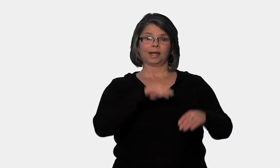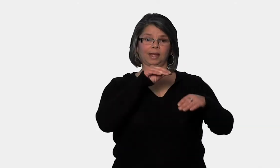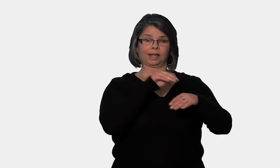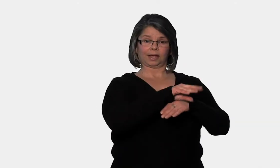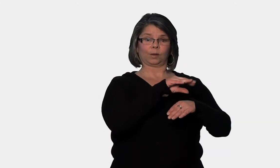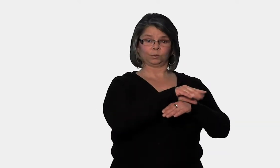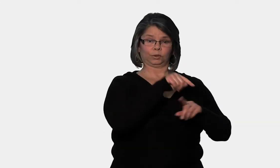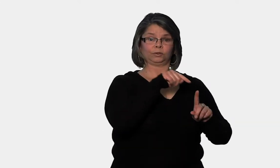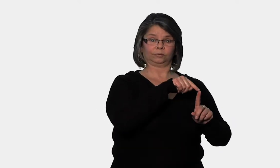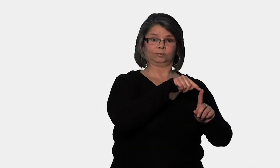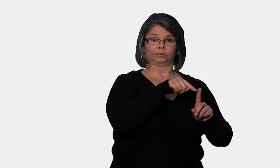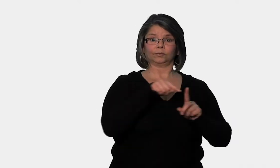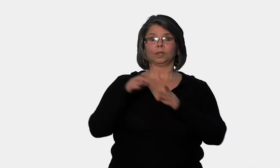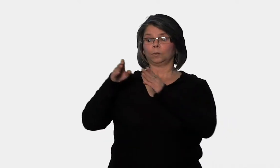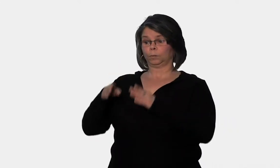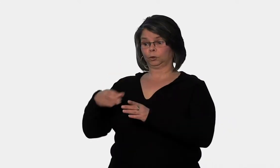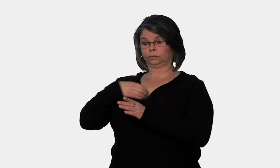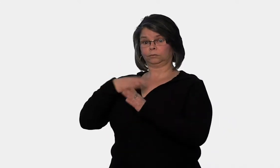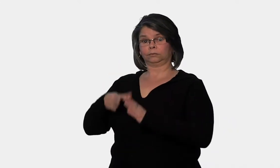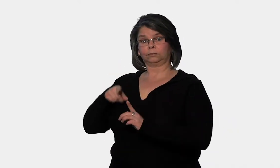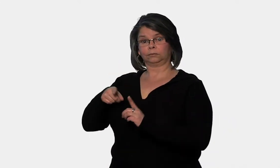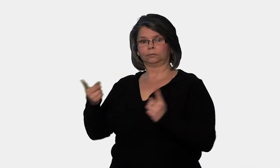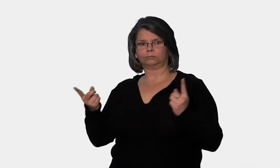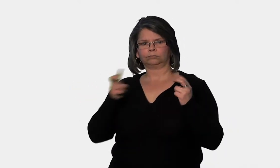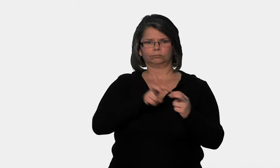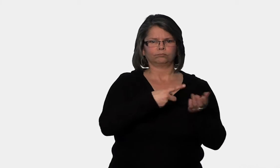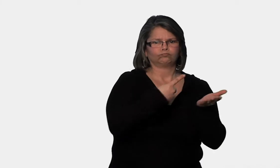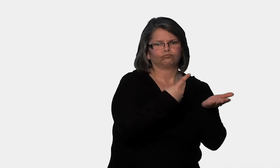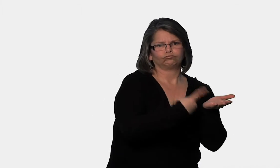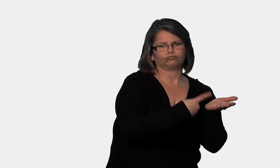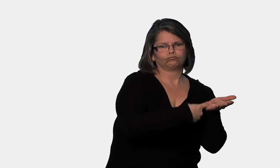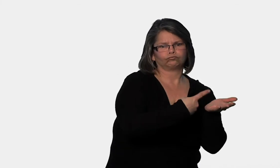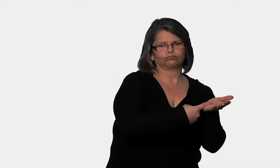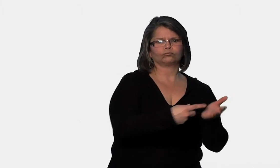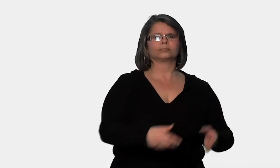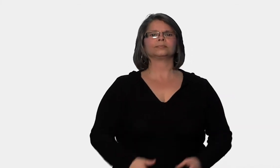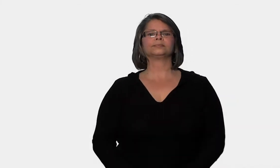The Complainant meets with a Counsellor